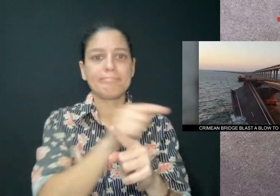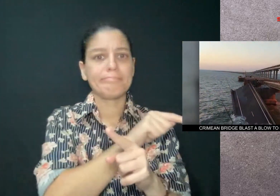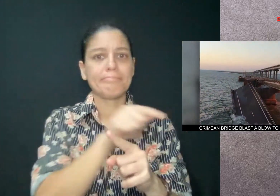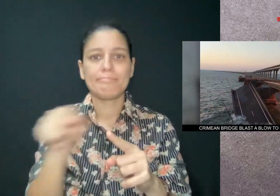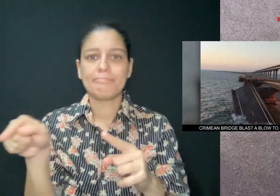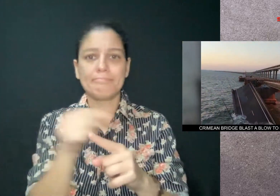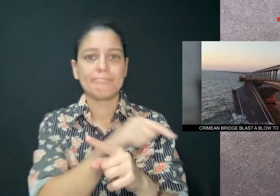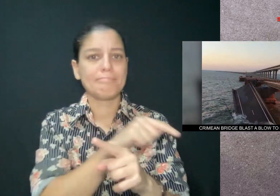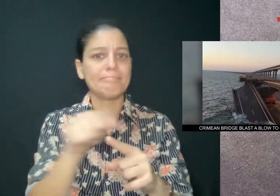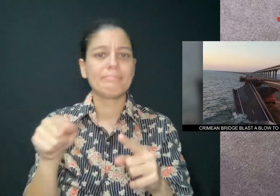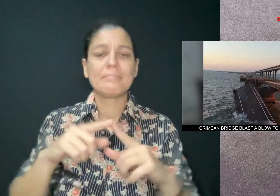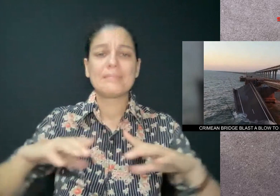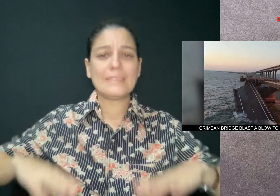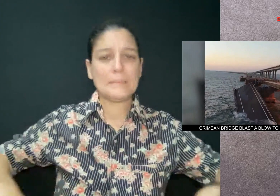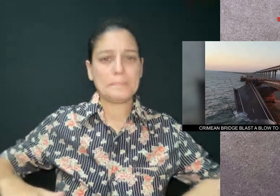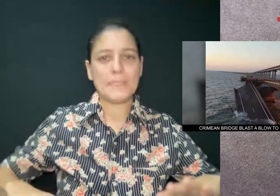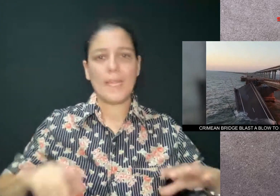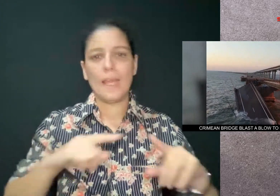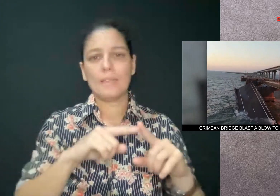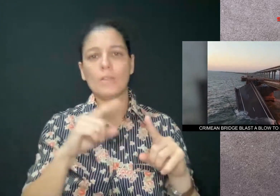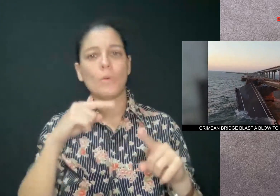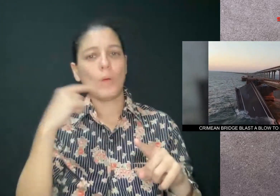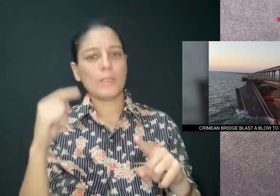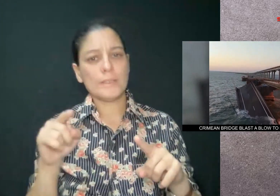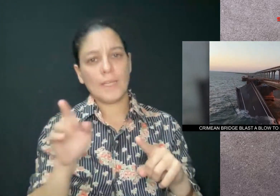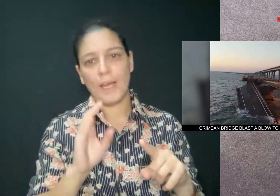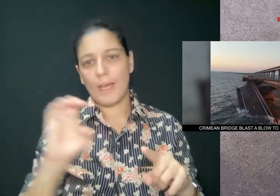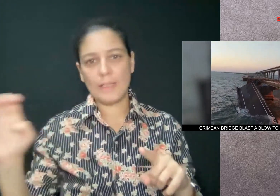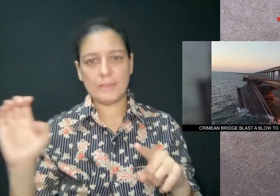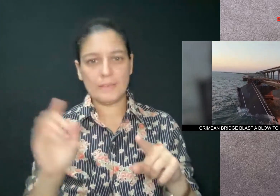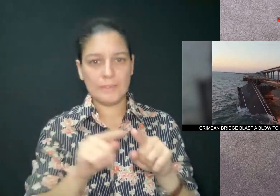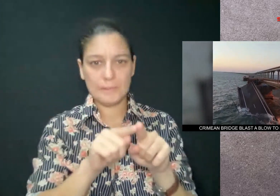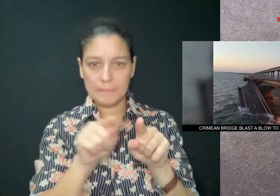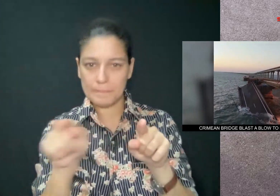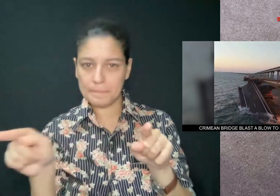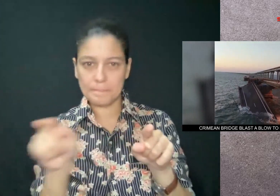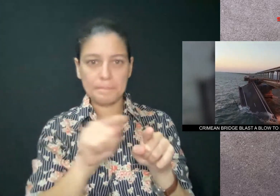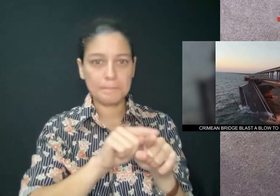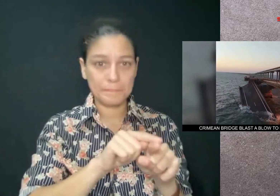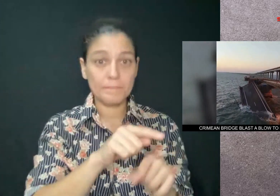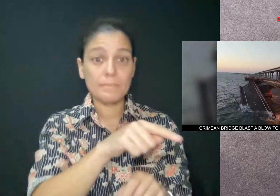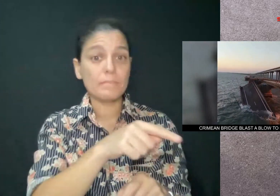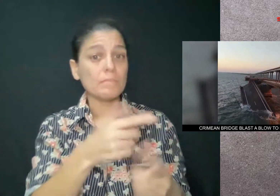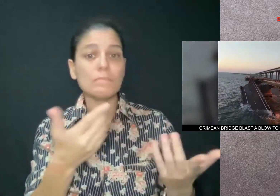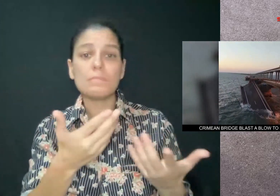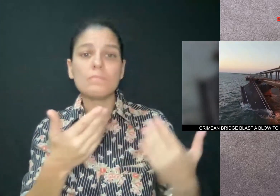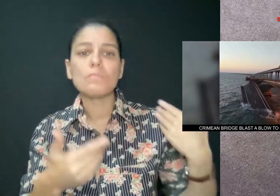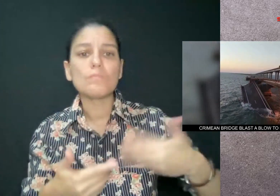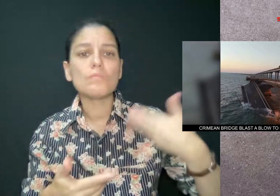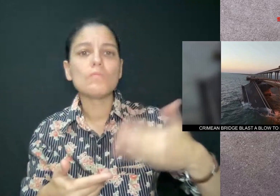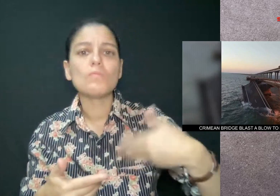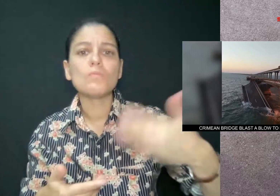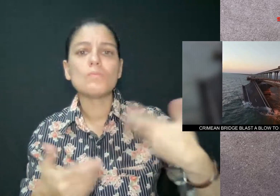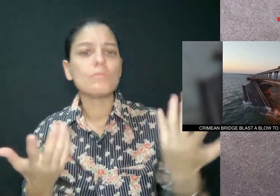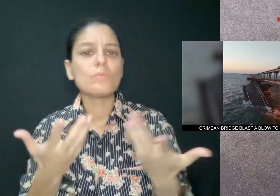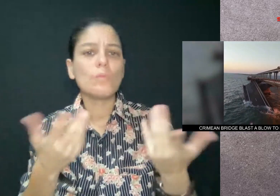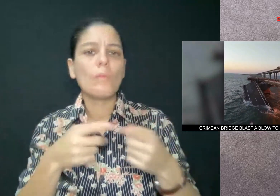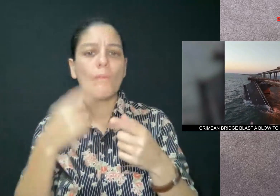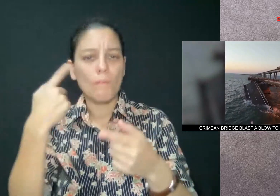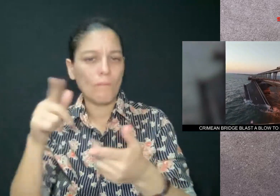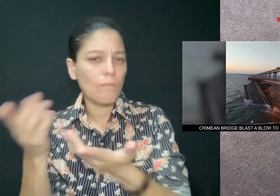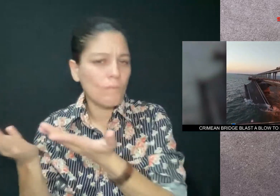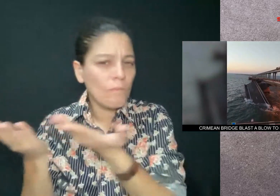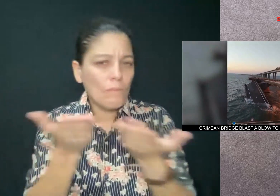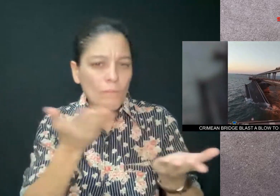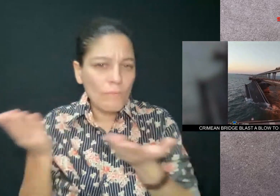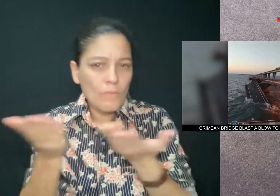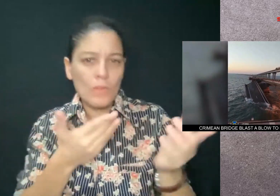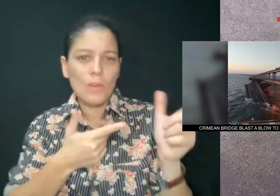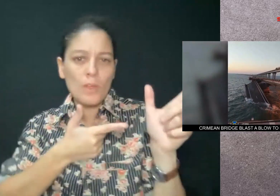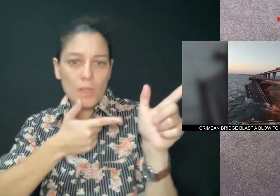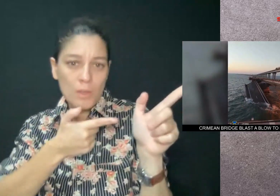this bridge is the only one connecting annexed Crimea to the Russian mainland and its used